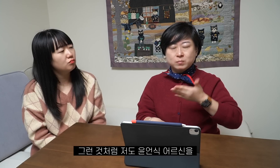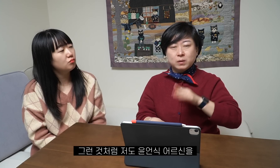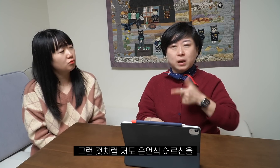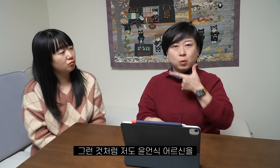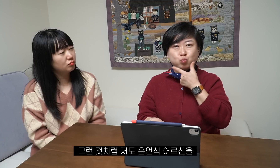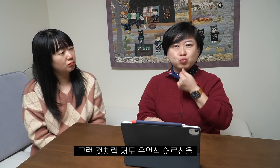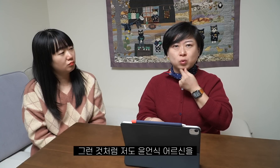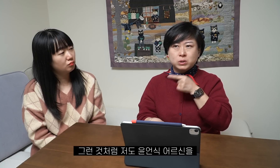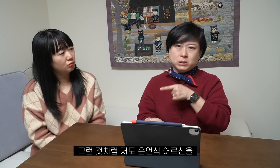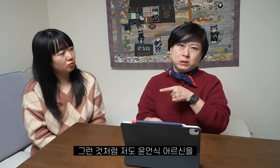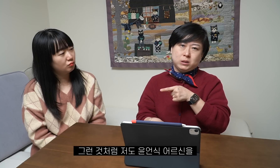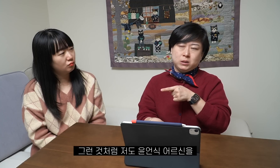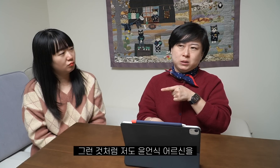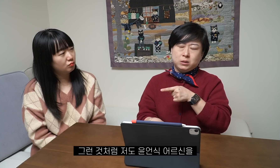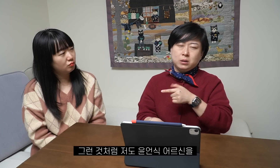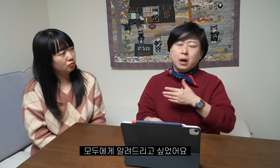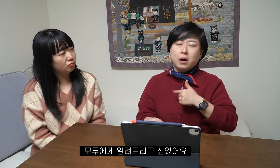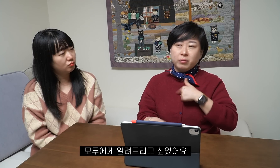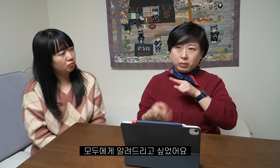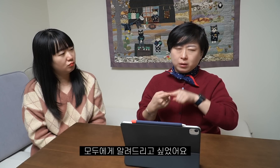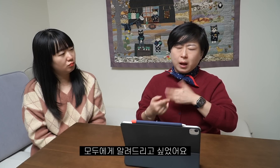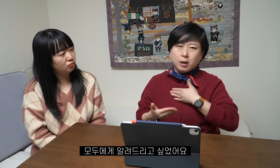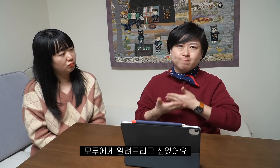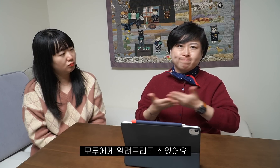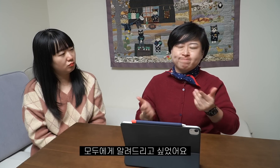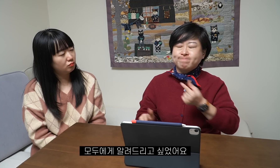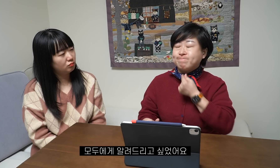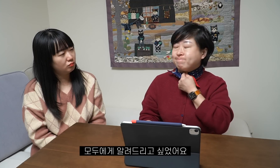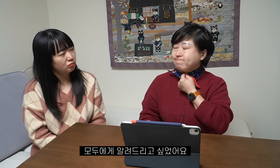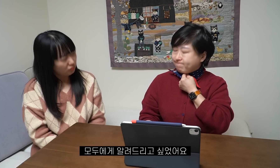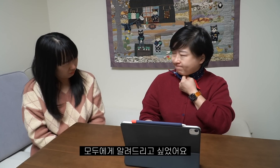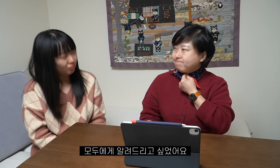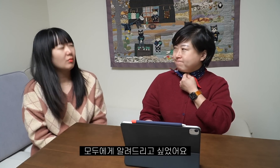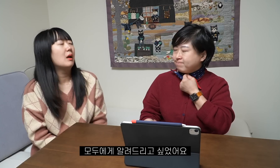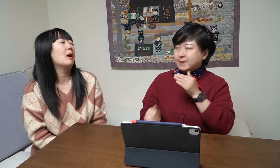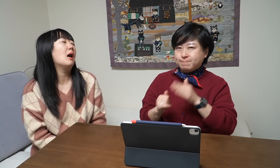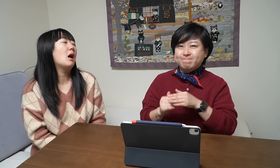Just like that, I also wanted to let everyone know about Yun Eon-shik.